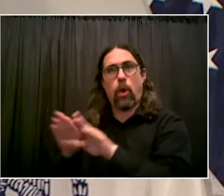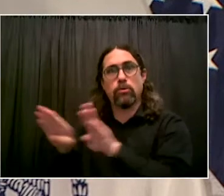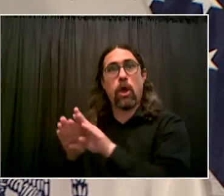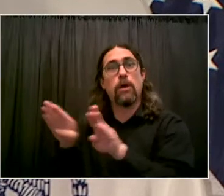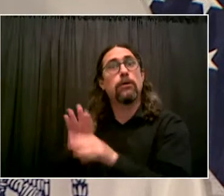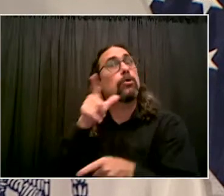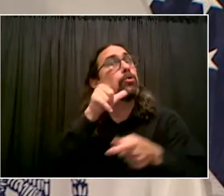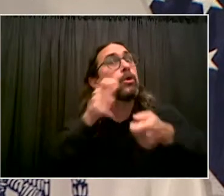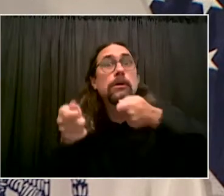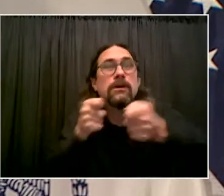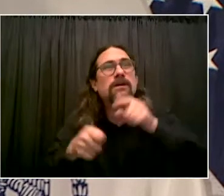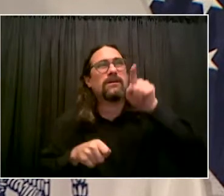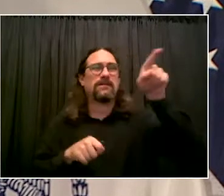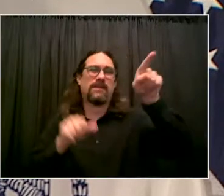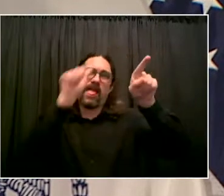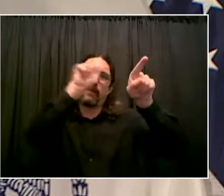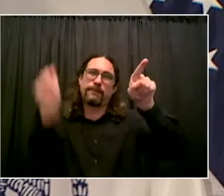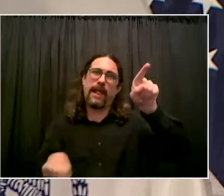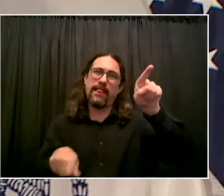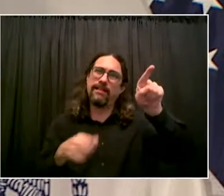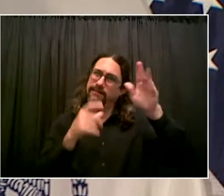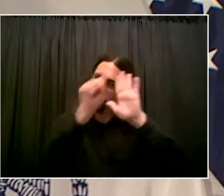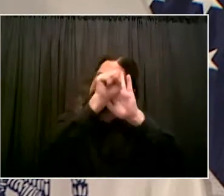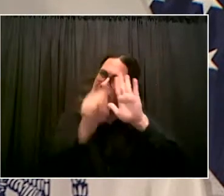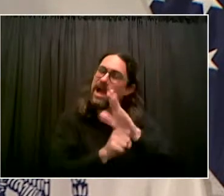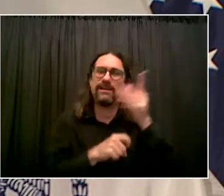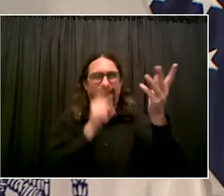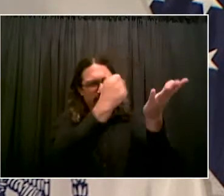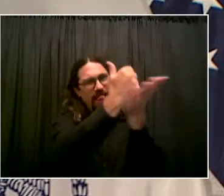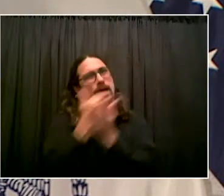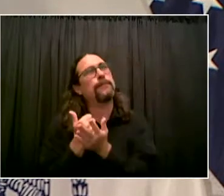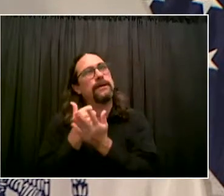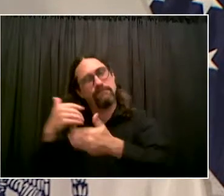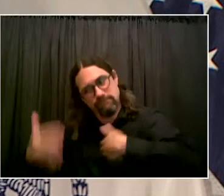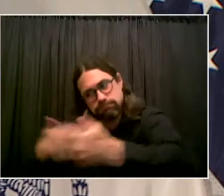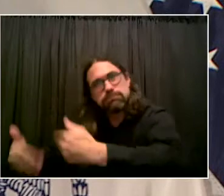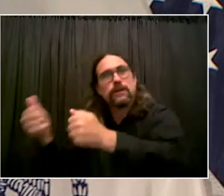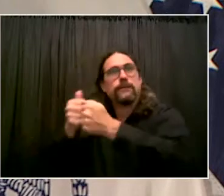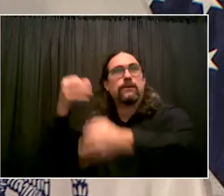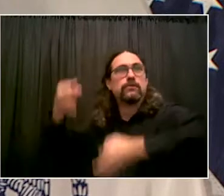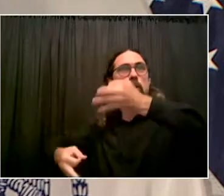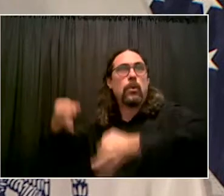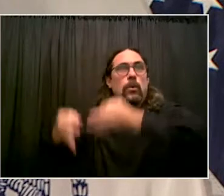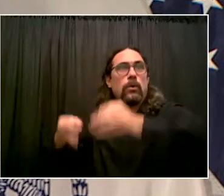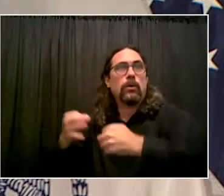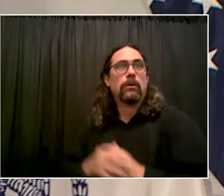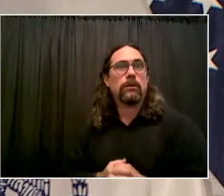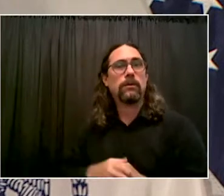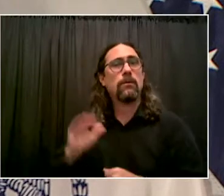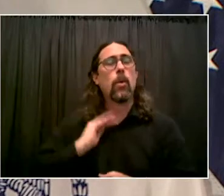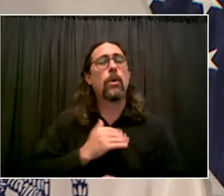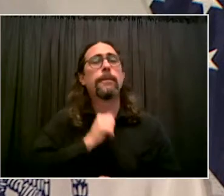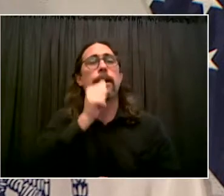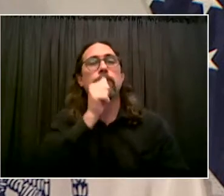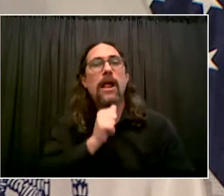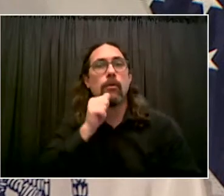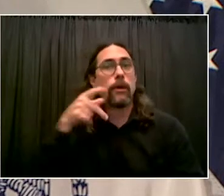MORE AGGRESSIVELY. WE NEED IMPROVEMENTS IN THE LAWS. ONE OF THE THINGS WE ARE PUSHING IS A LAW TO REFORM THE PAROLE SYSTEM